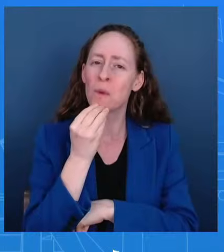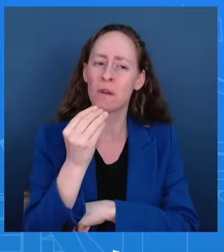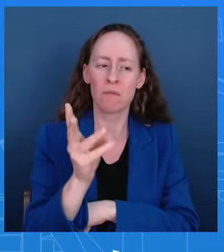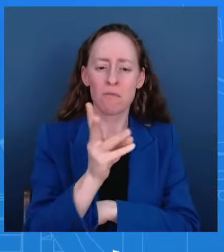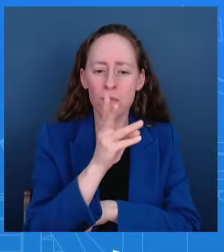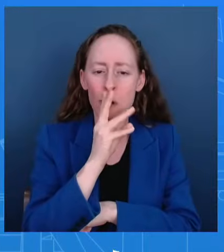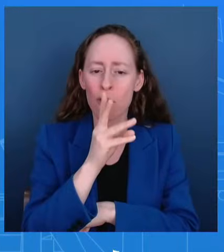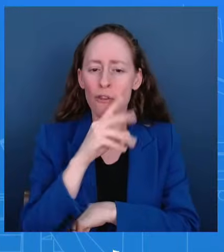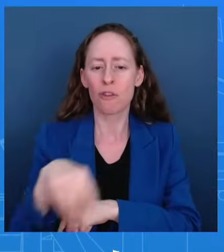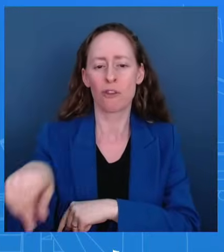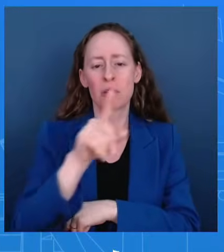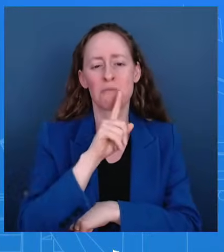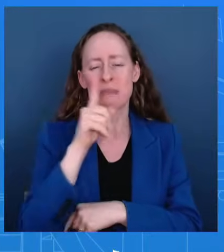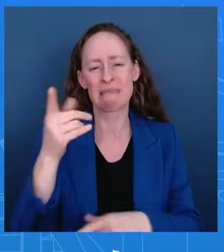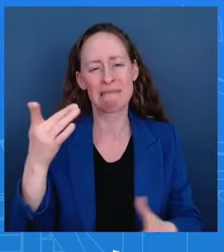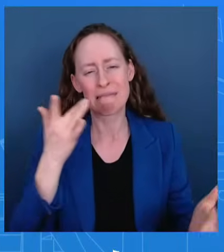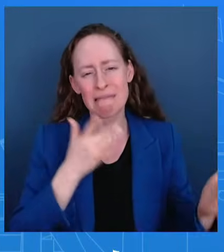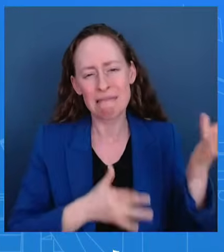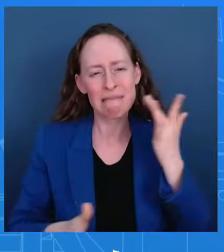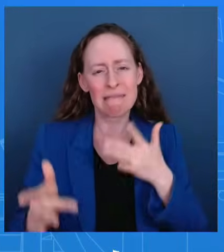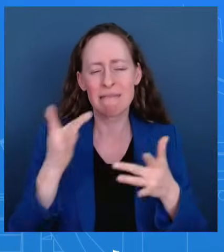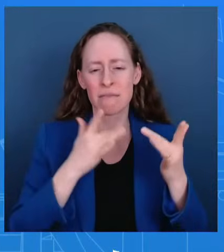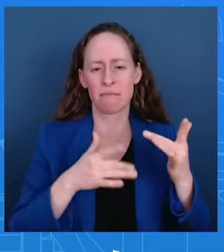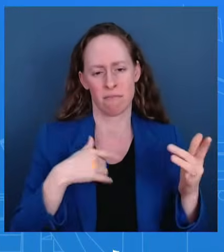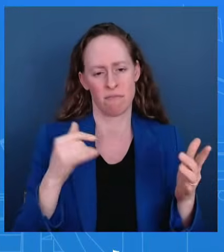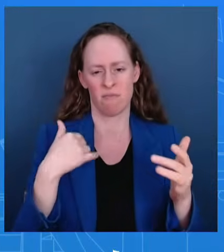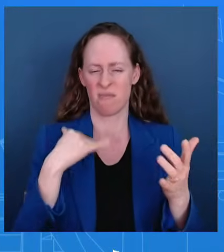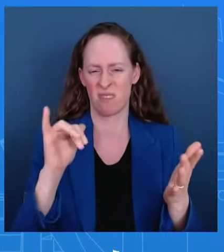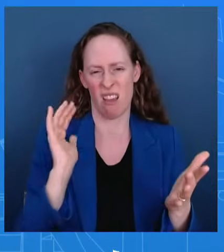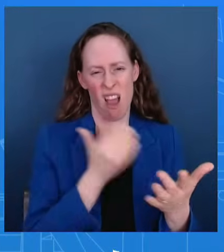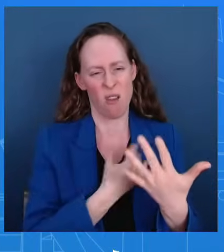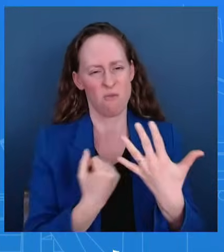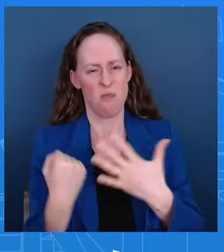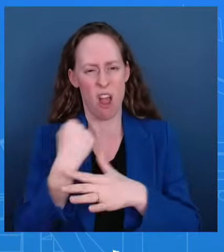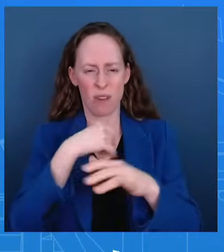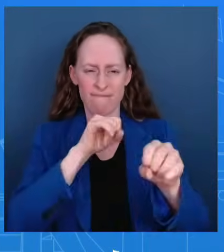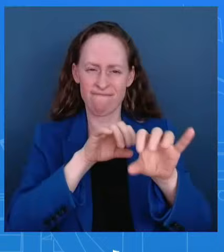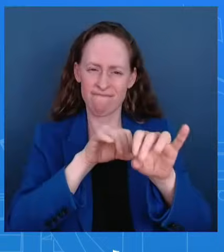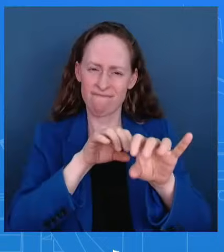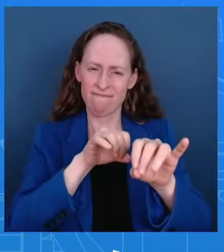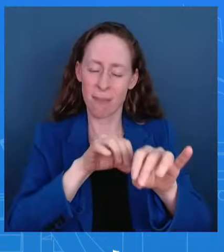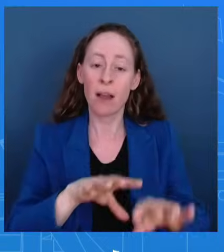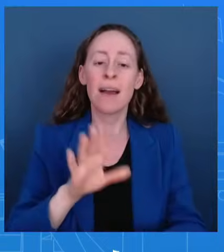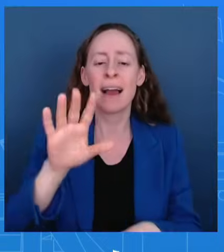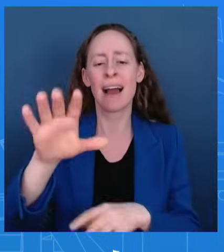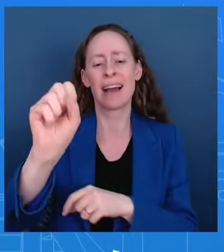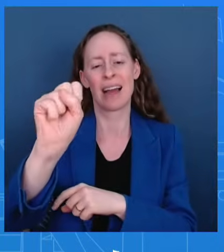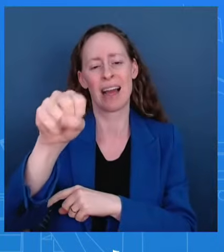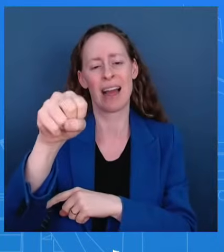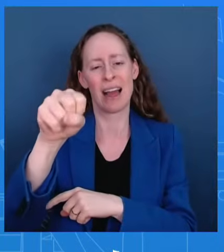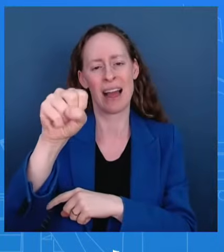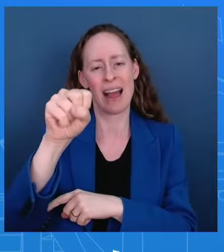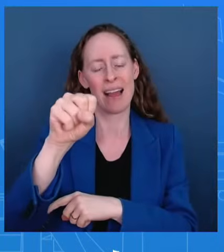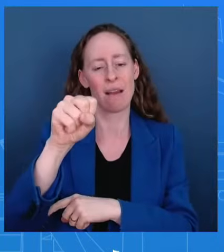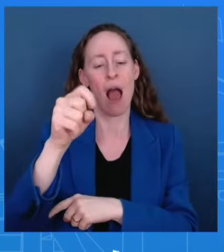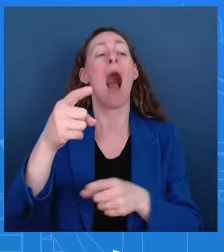The Press: Okay. And then -- Mr. Kirby: And I would -- I've got one to add -- one -- one more point. You reminded me that -- that the Israelis and the IDF, in particular,